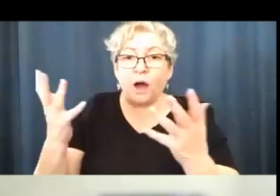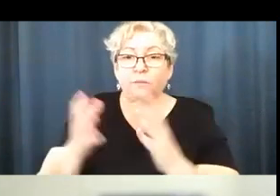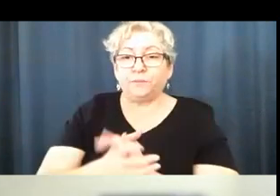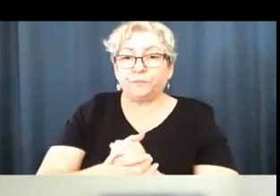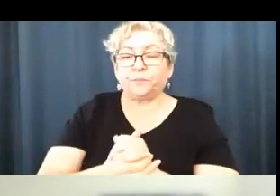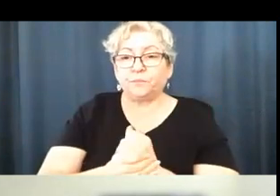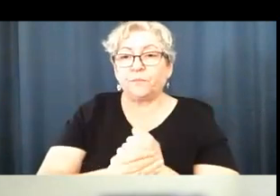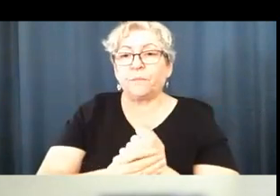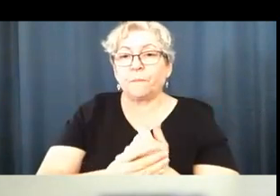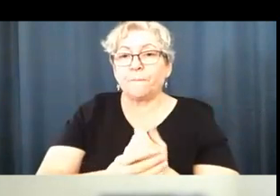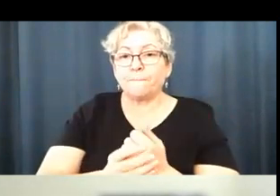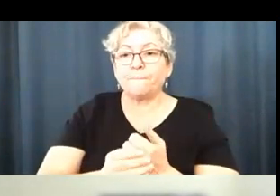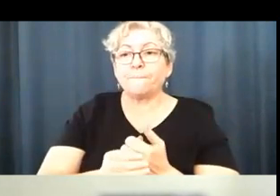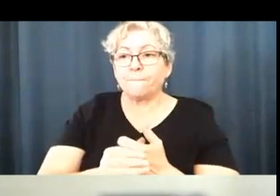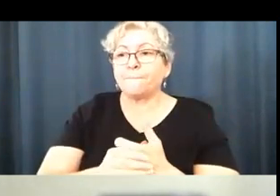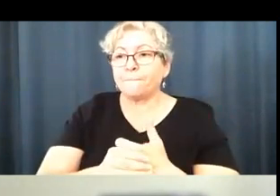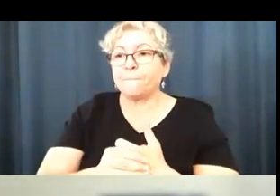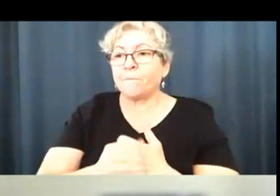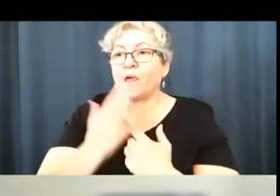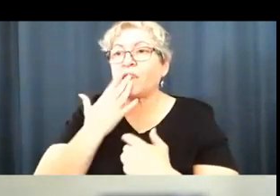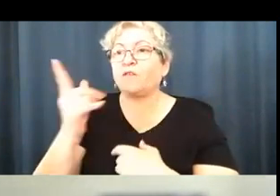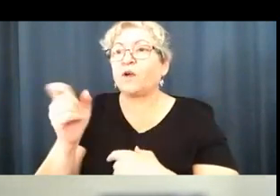[Johann] Thank you for answering that question. And so, from what I see now,